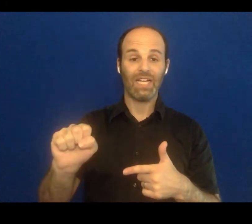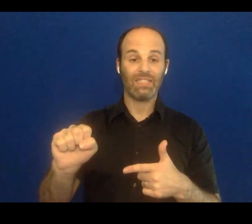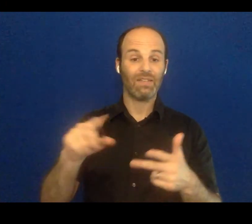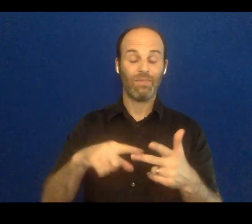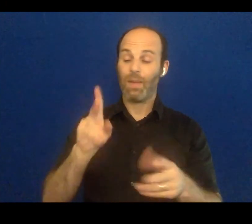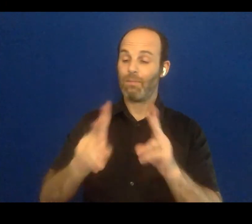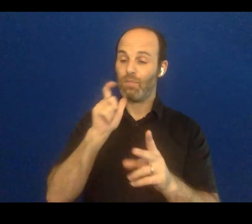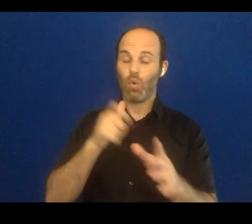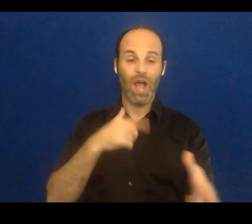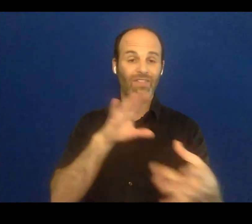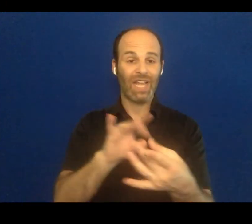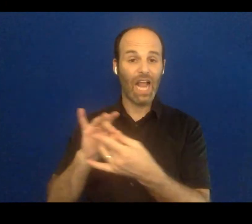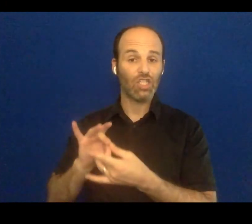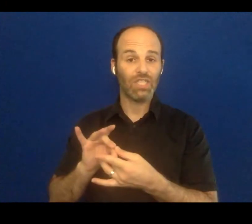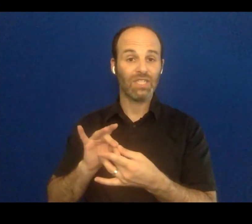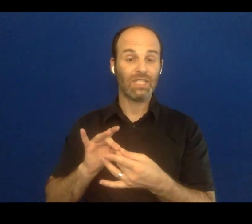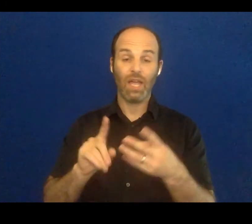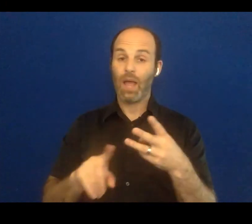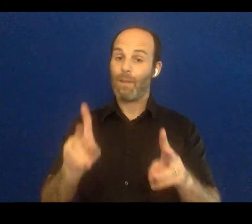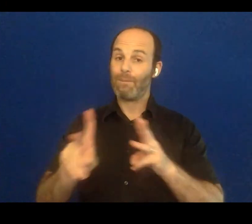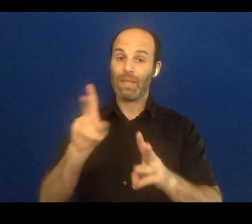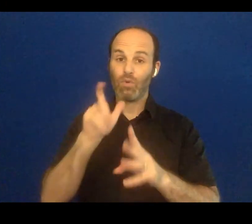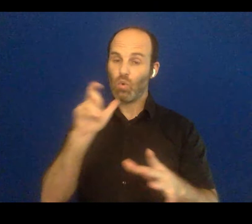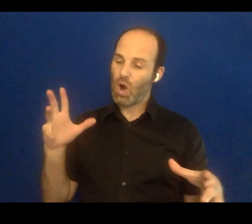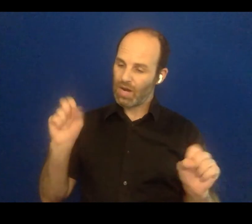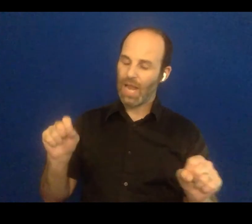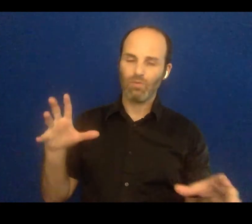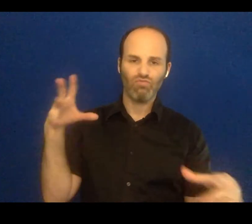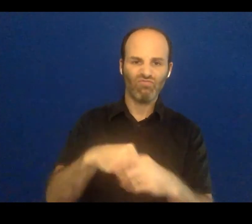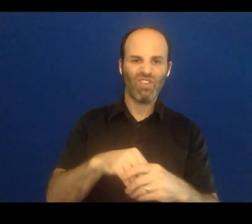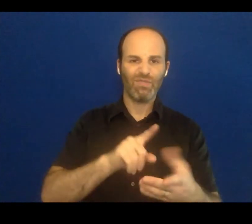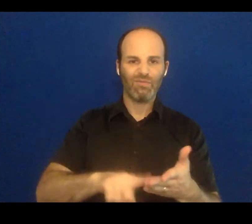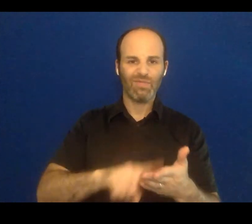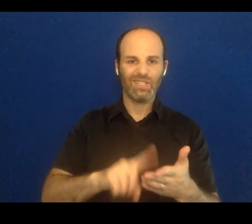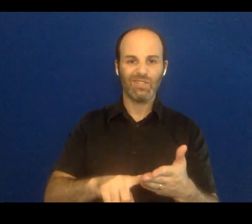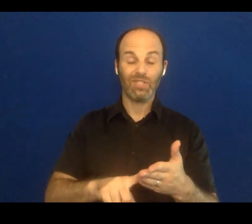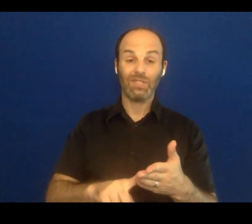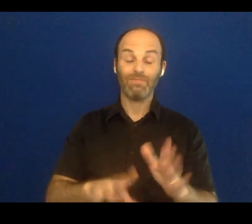PEOPLE WHO ARE CONNECTED AND PEOPLE TO GET INVOLVED IN THE RESEARCH IN THE ONE PLACE.